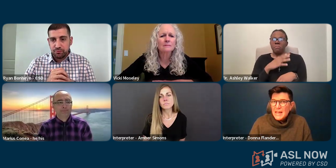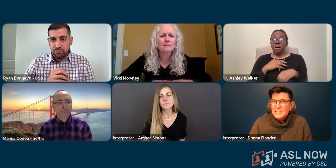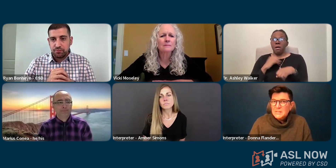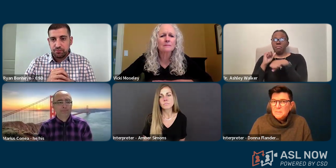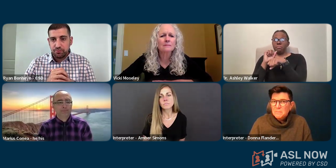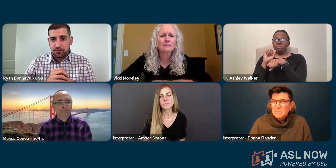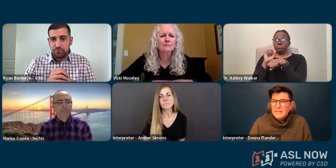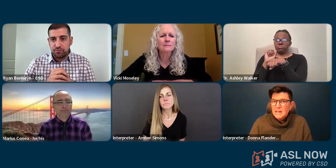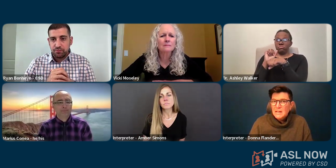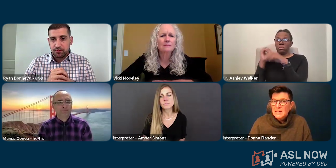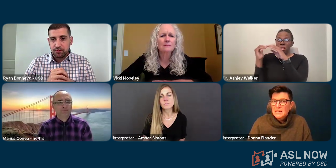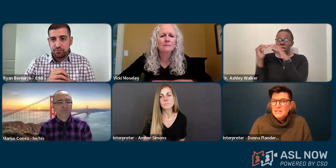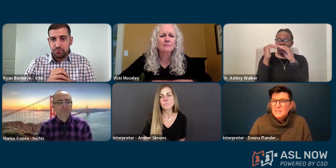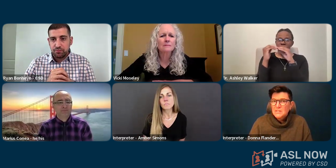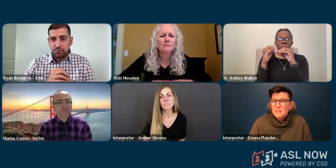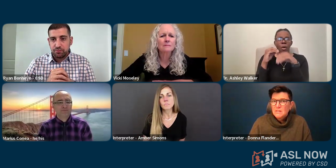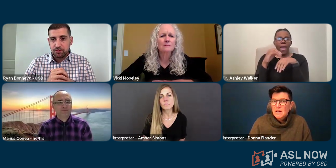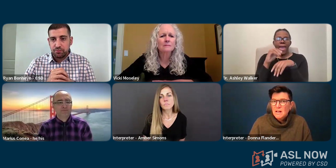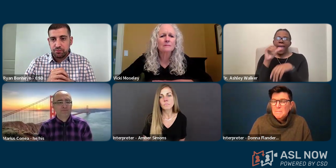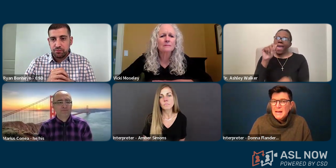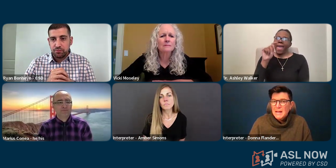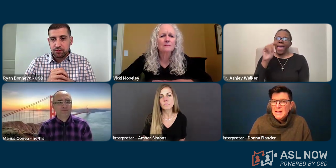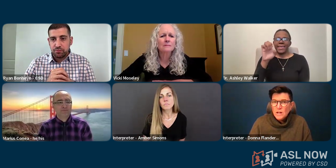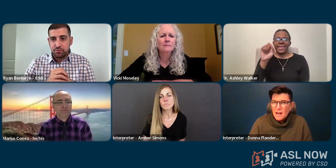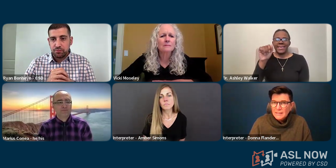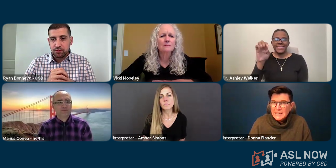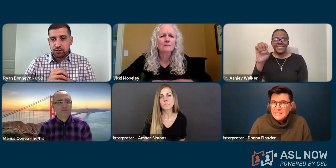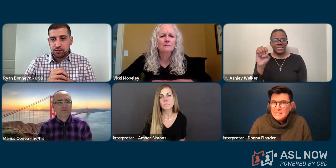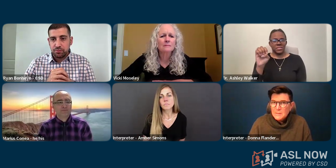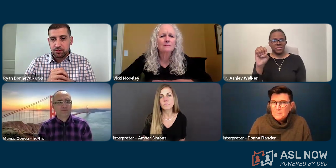And that's because my work colleagues,